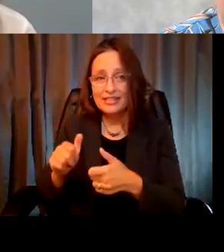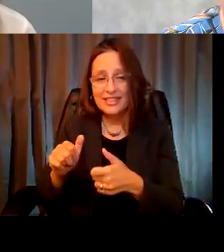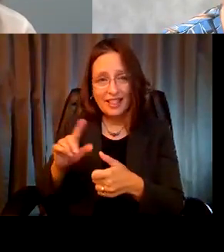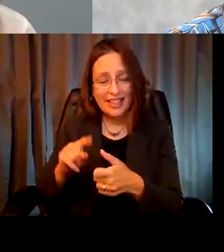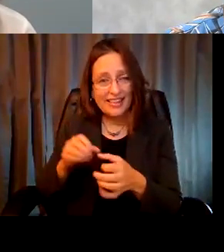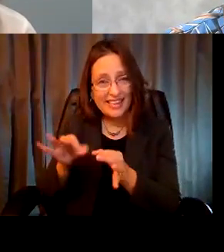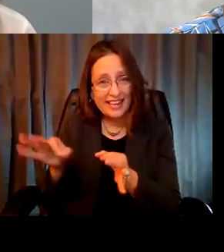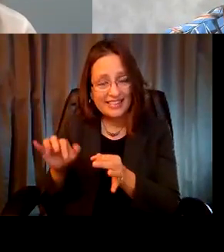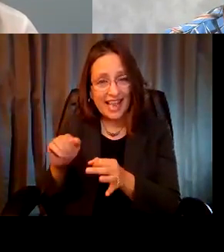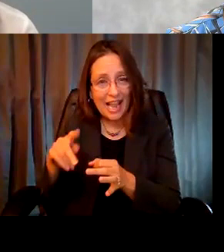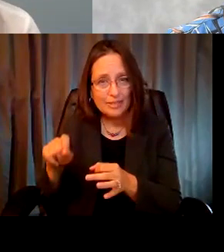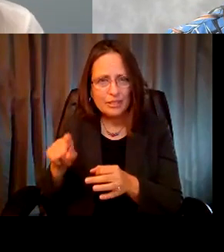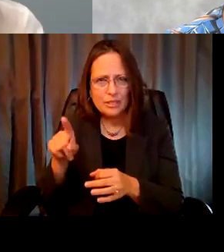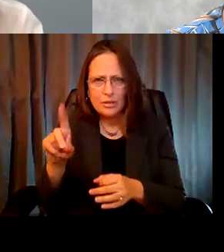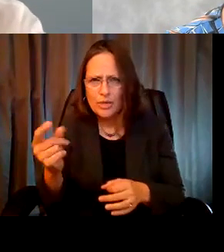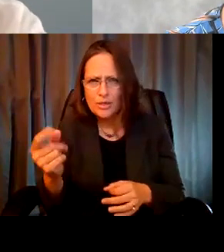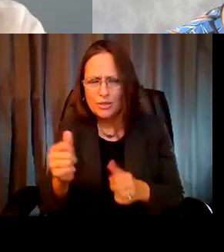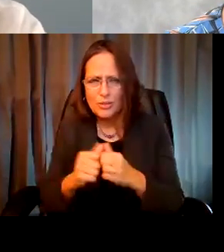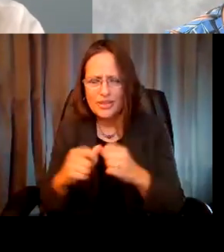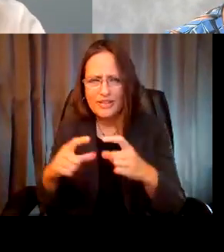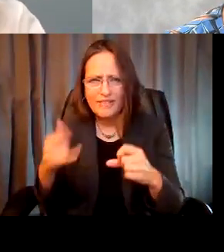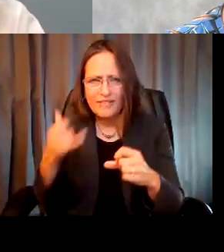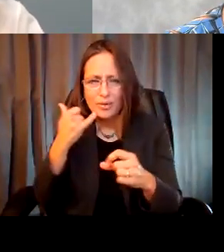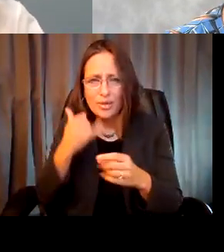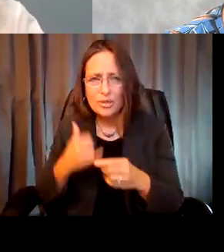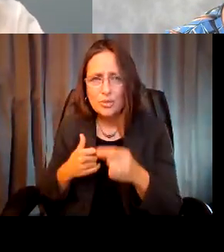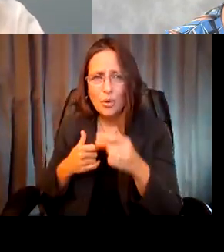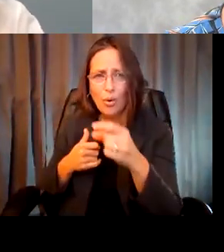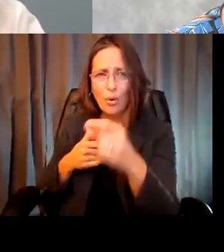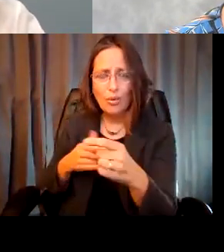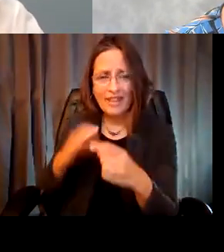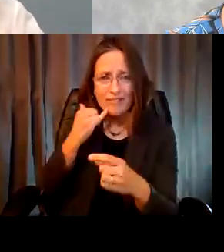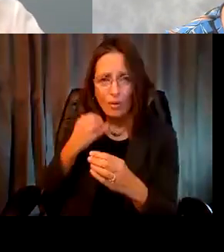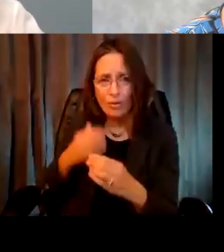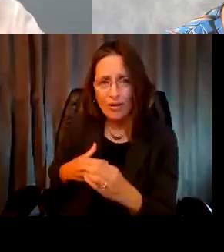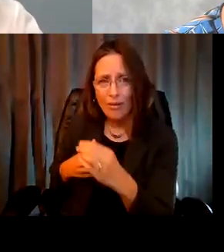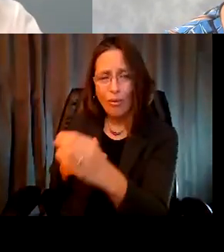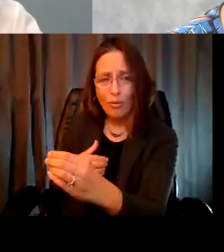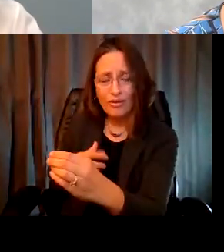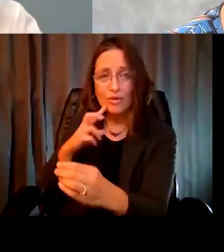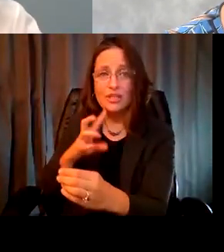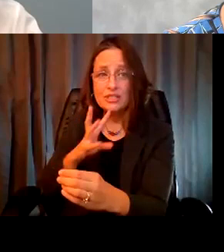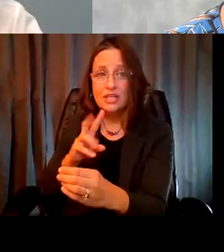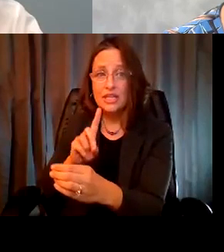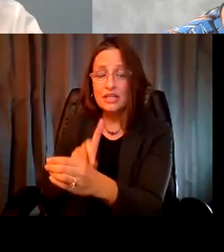addition to some of the commercial applications, that you also consider using relay systems or